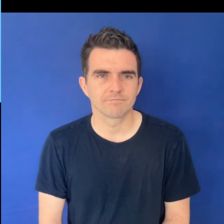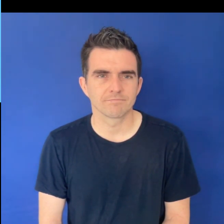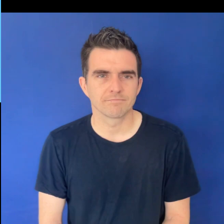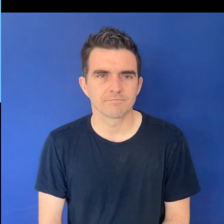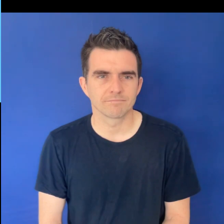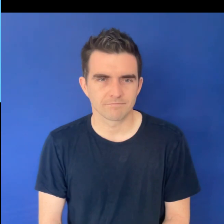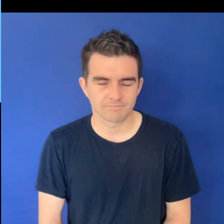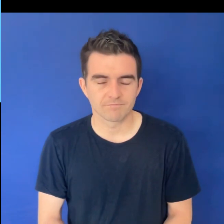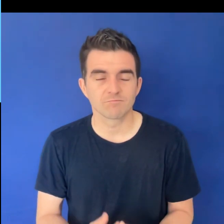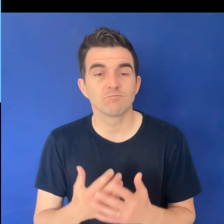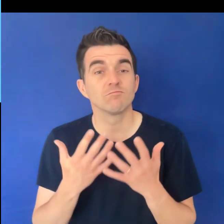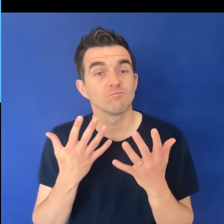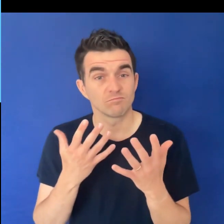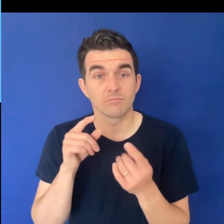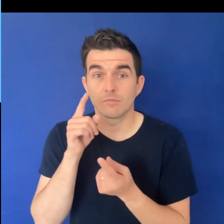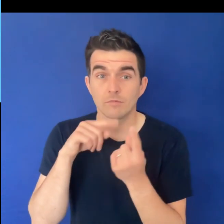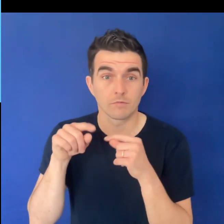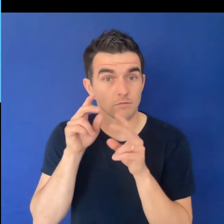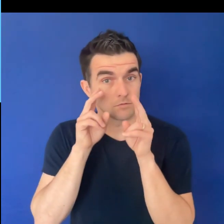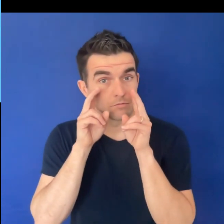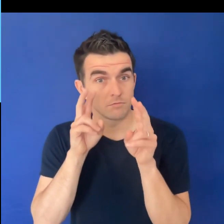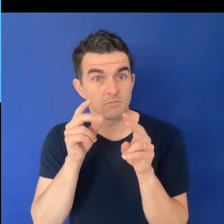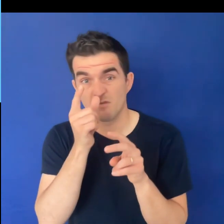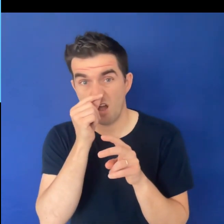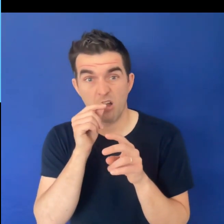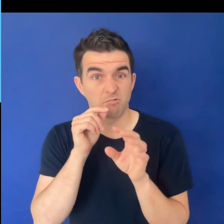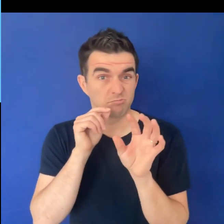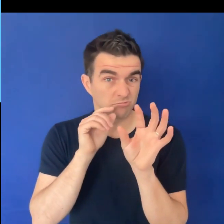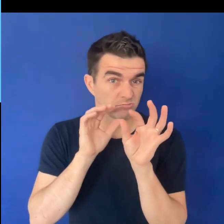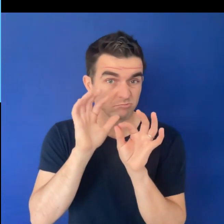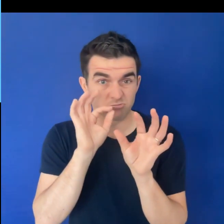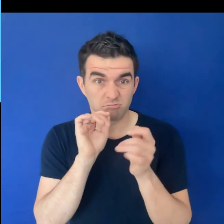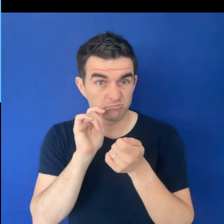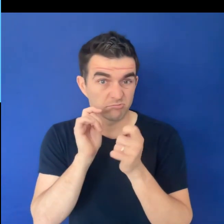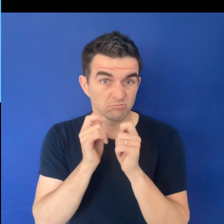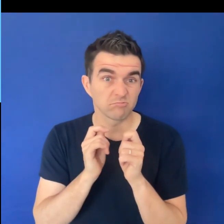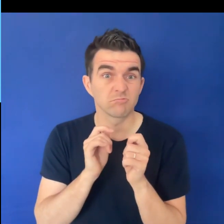For sighted players, we have options to help customize the user interface to their needs.